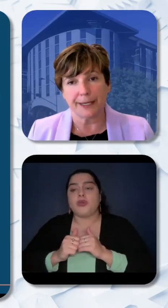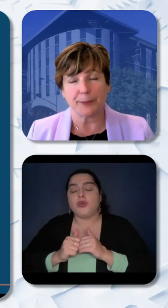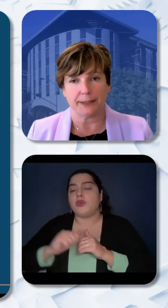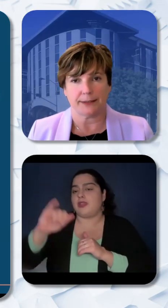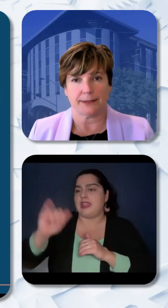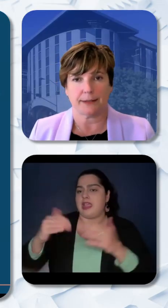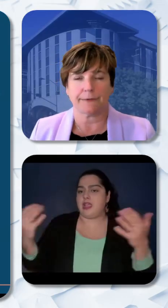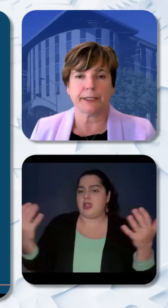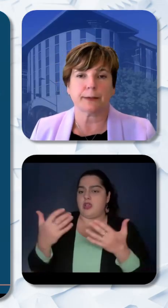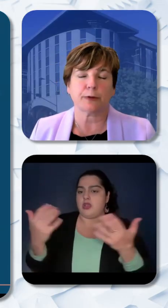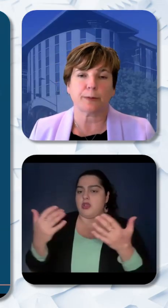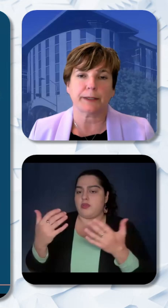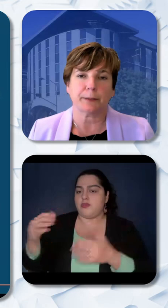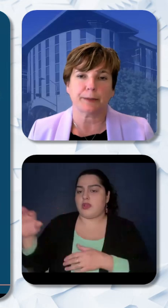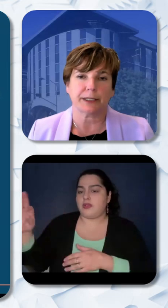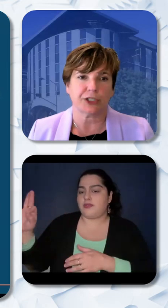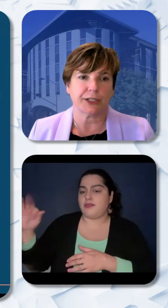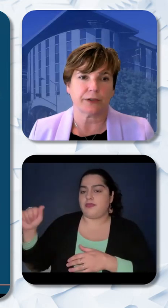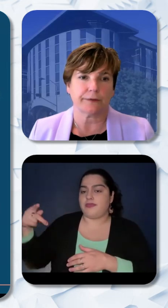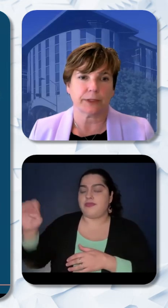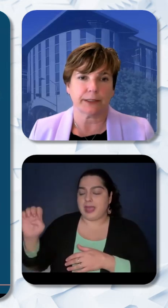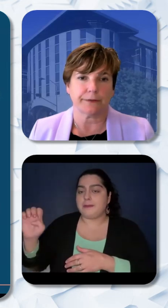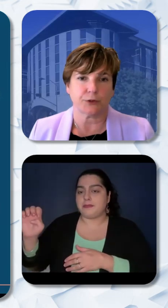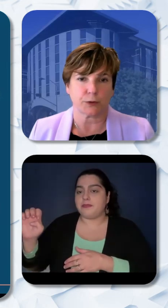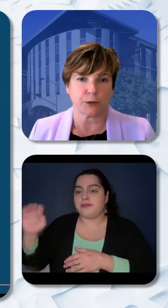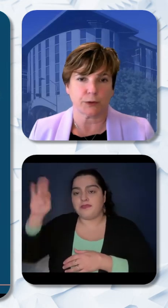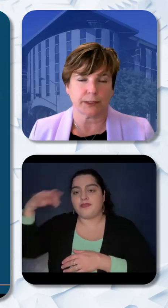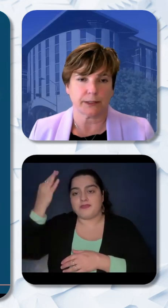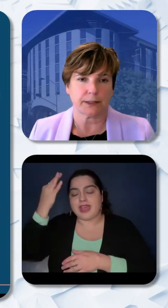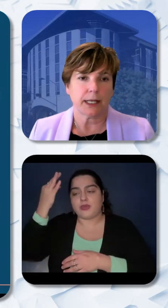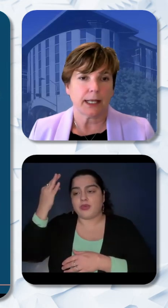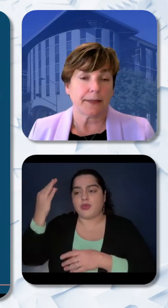FAPE is the Free and Appropriate Public Education for Individual Students,